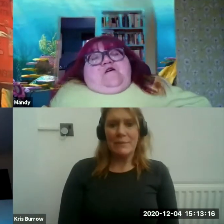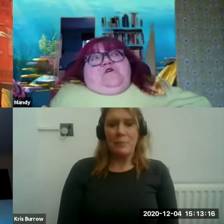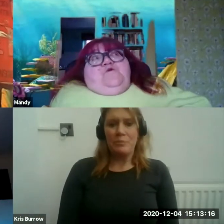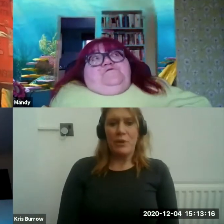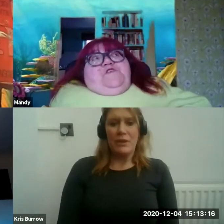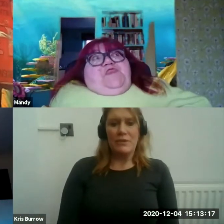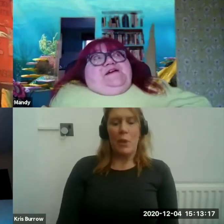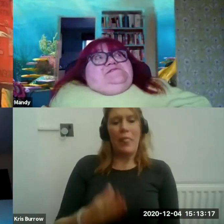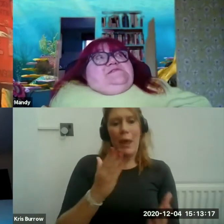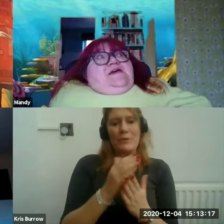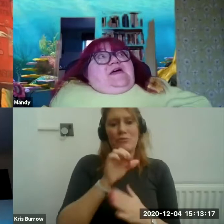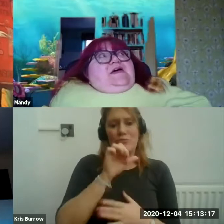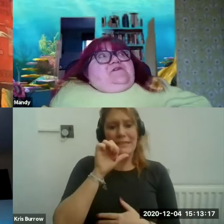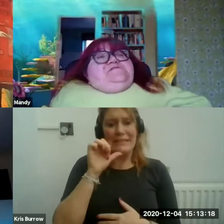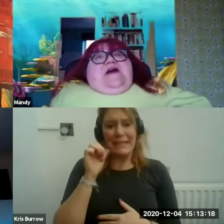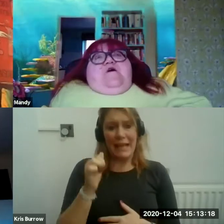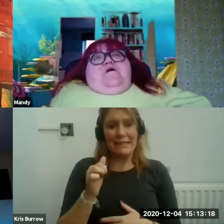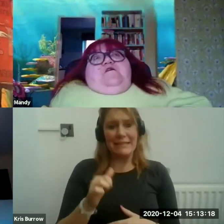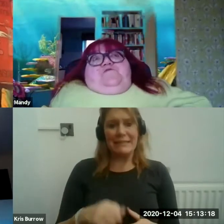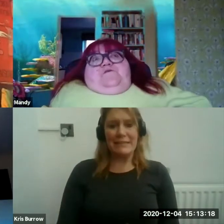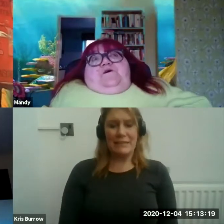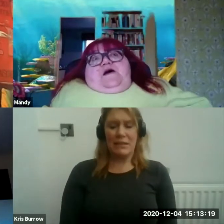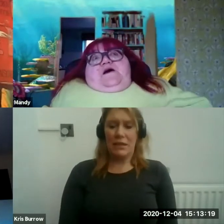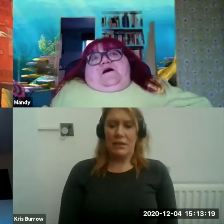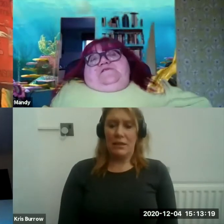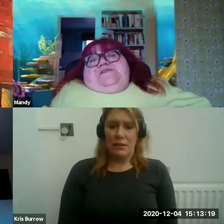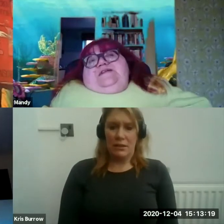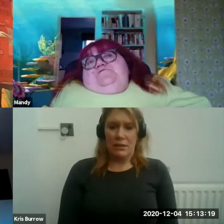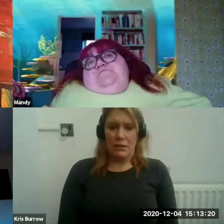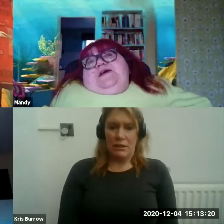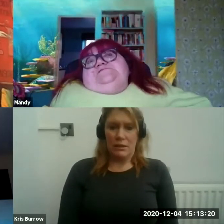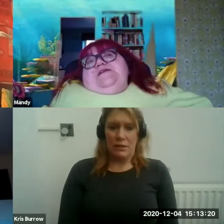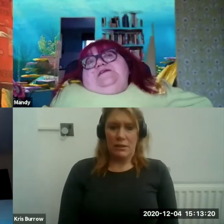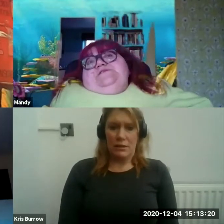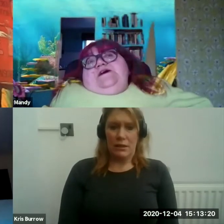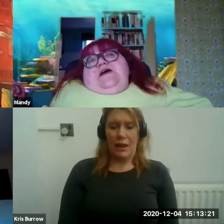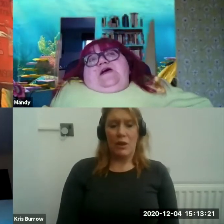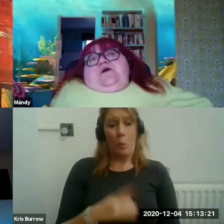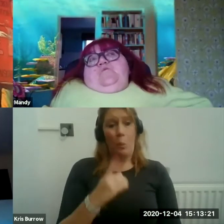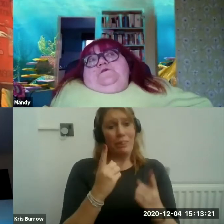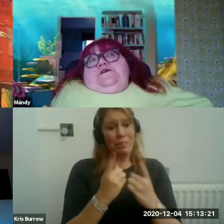nice. One of the things that's hard particularly for me as an actor, although